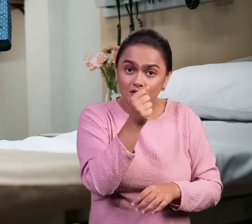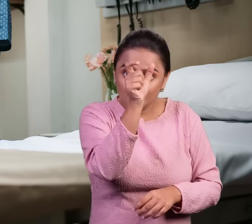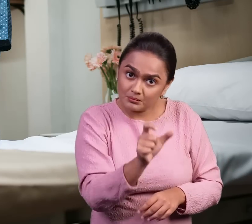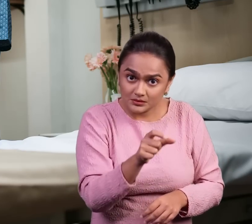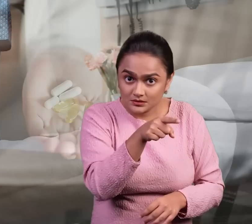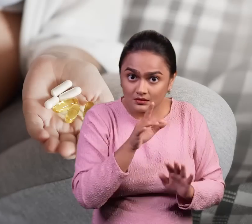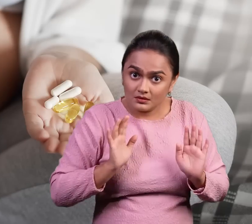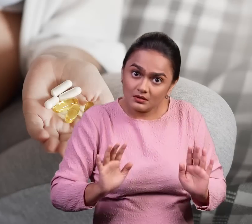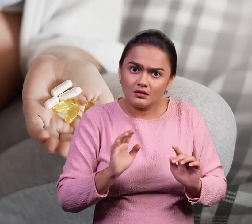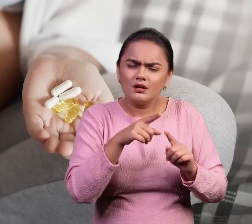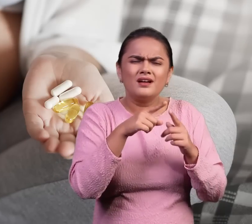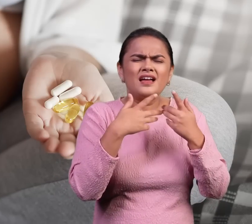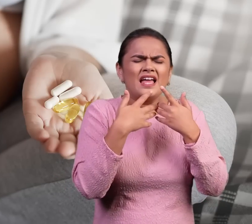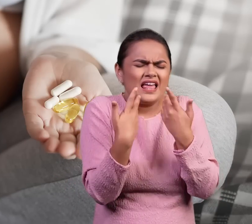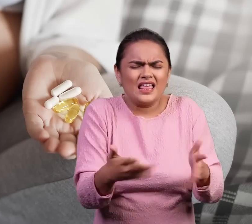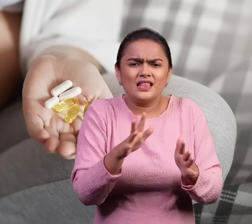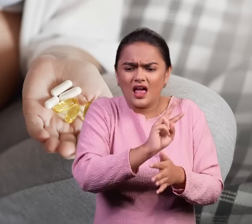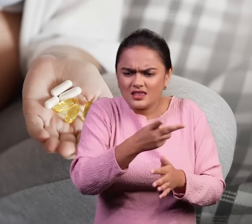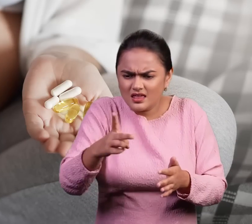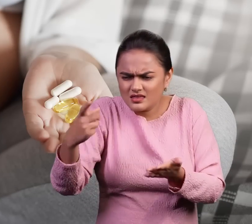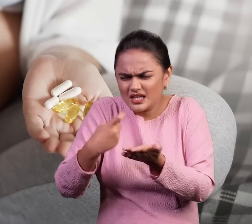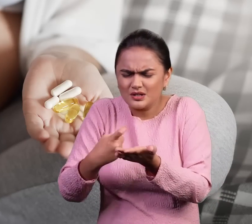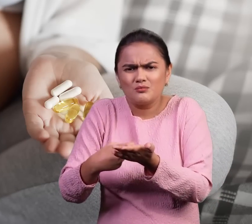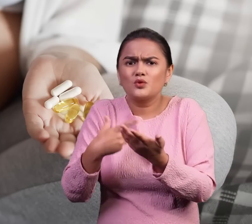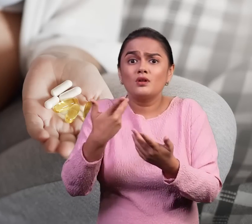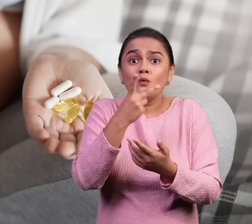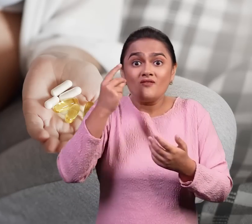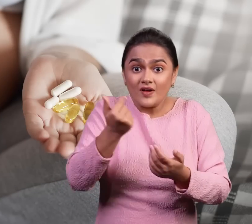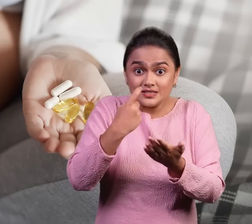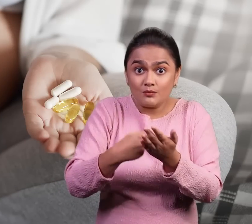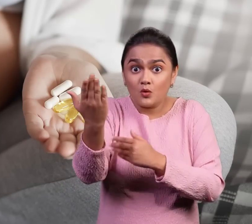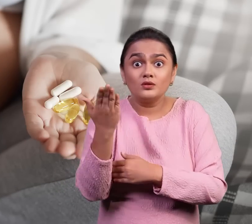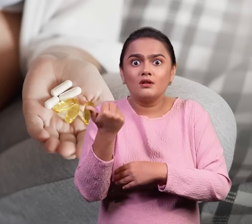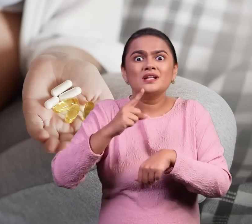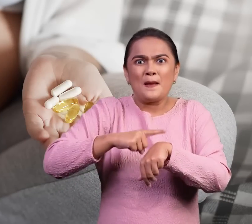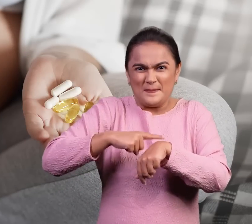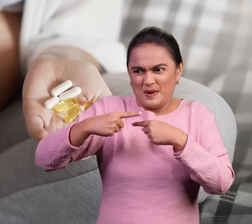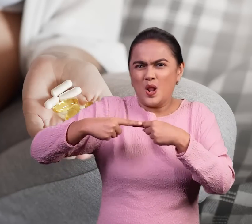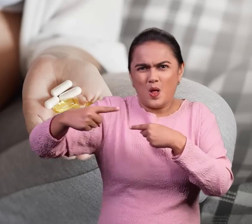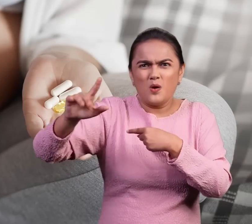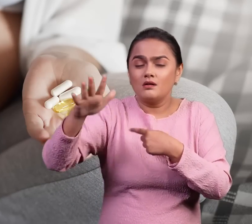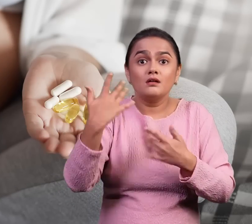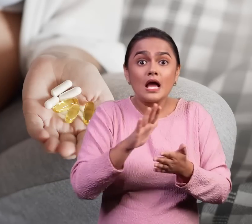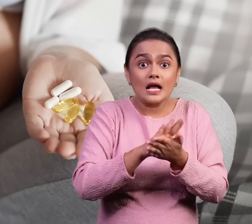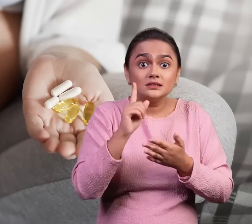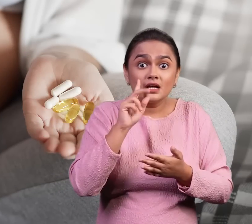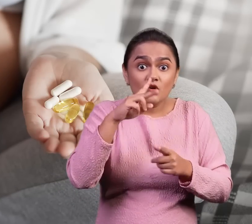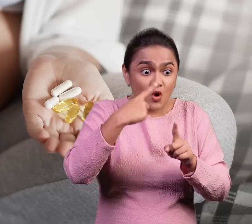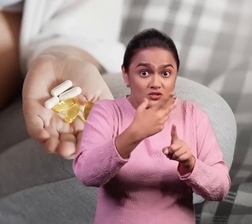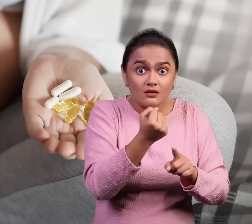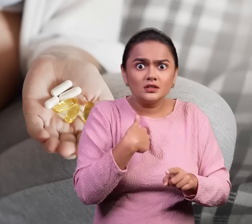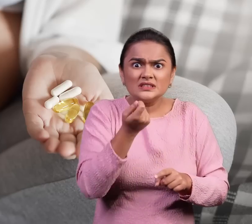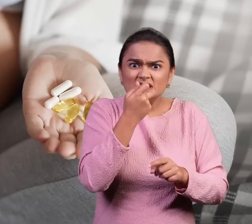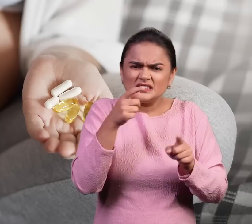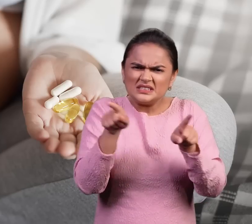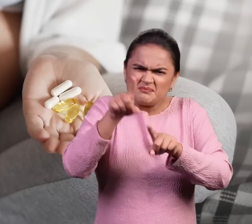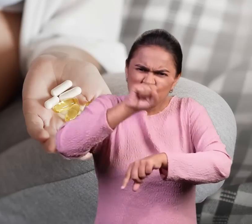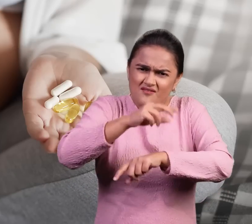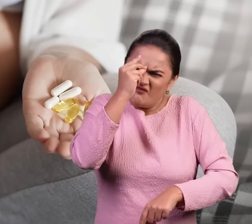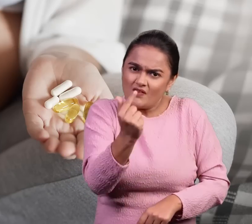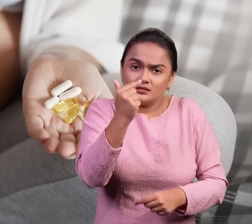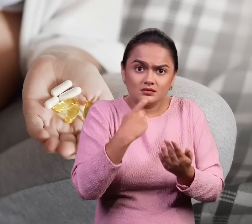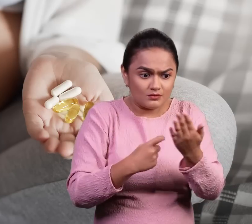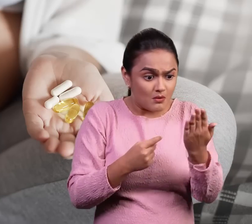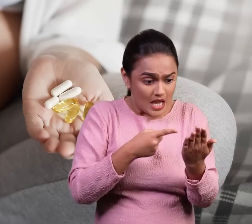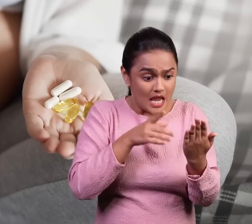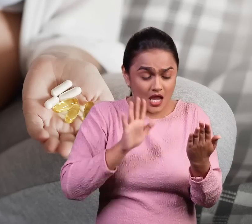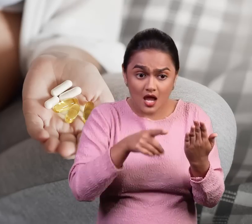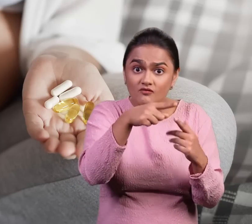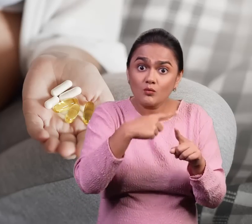treatment begins immediately, regardless of pending reports that may take time to arrive.